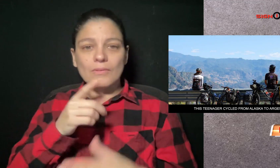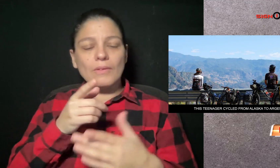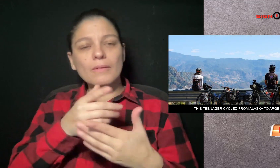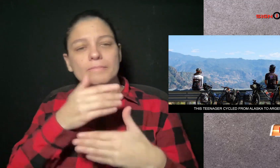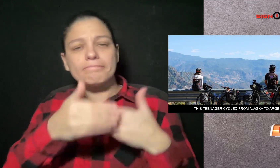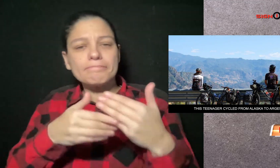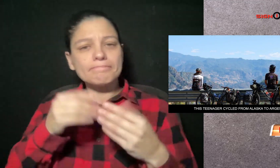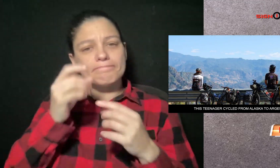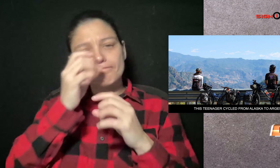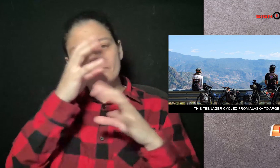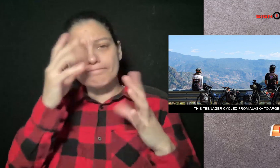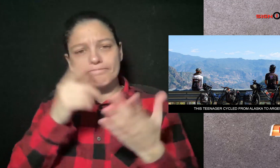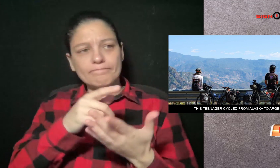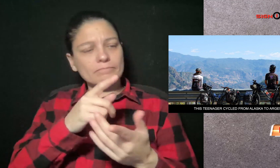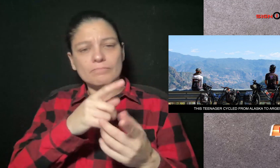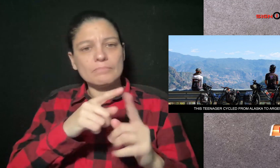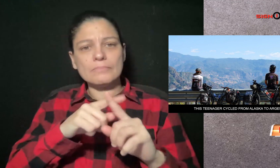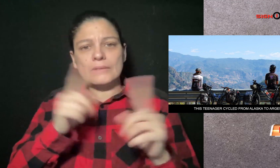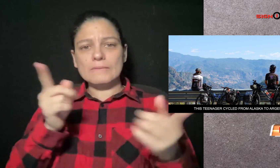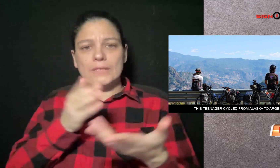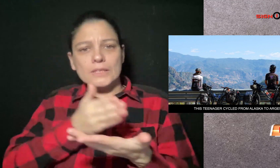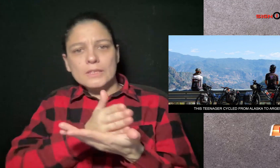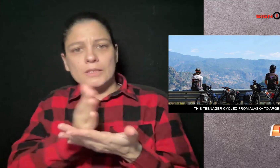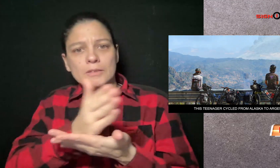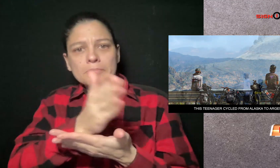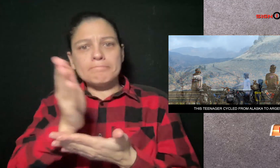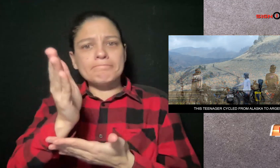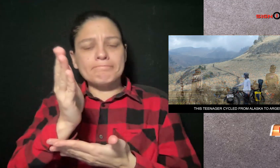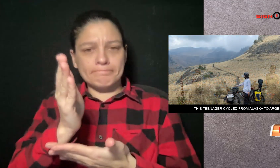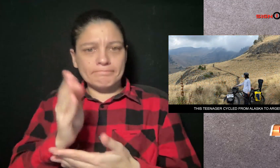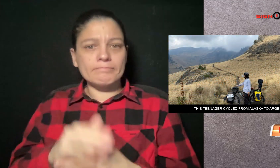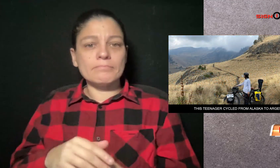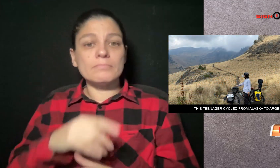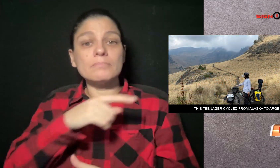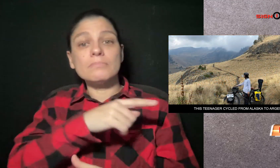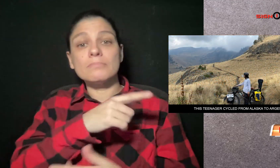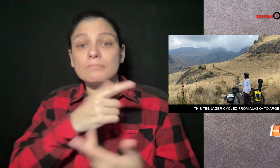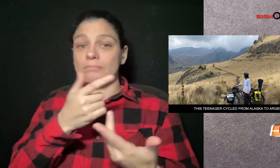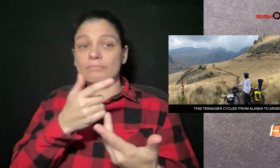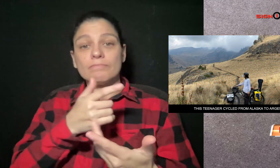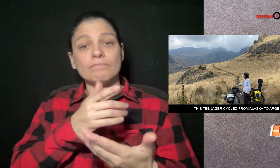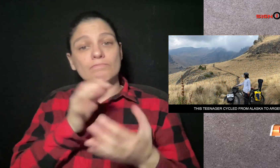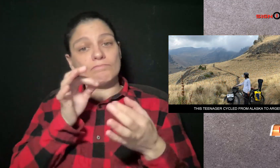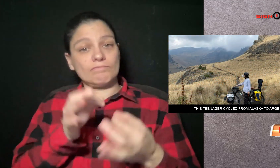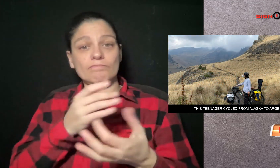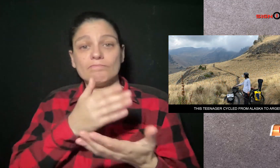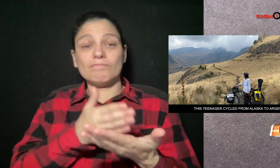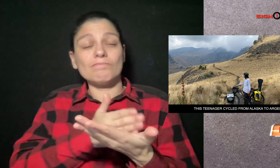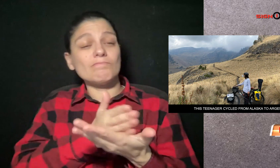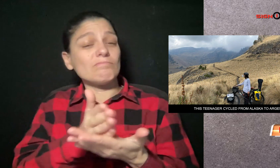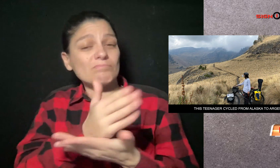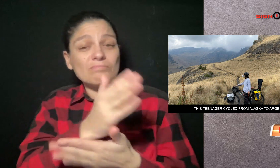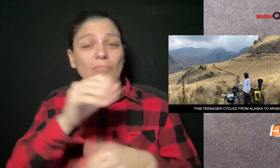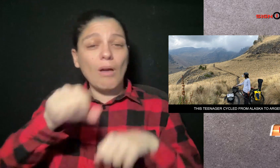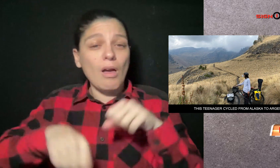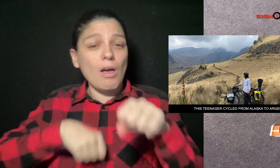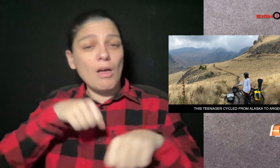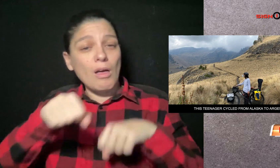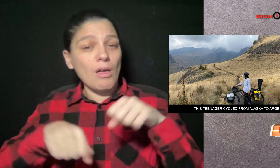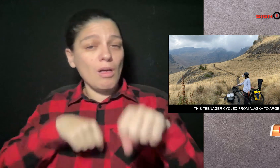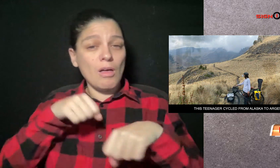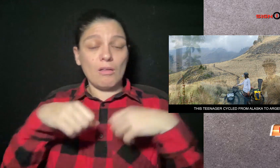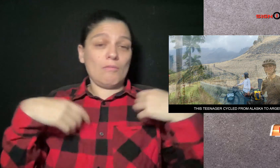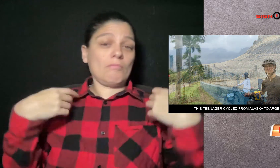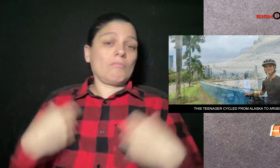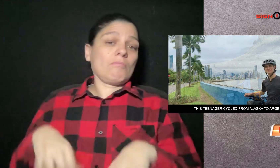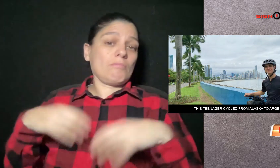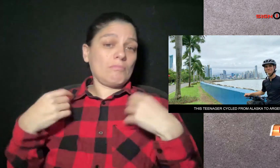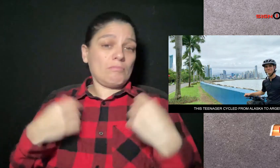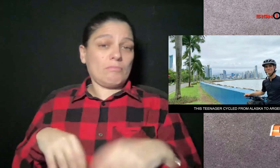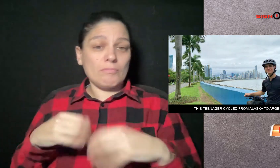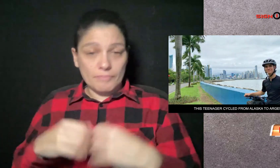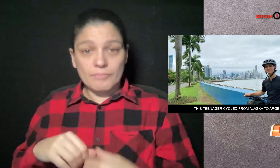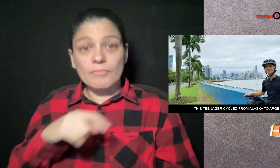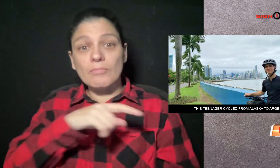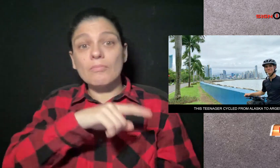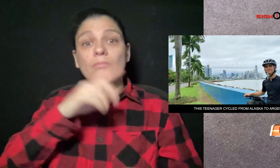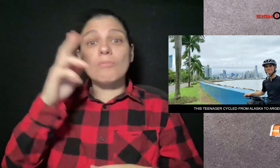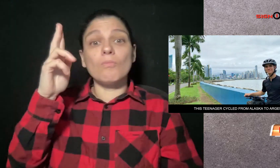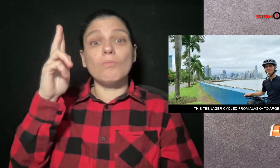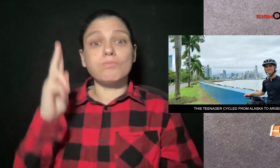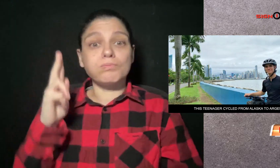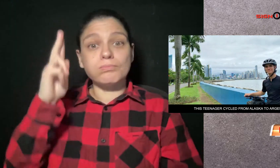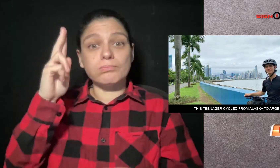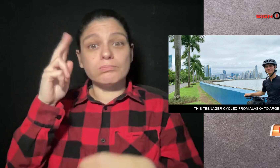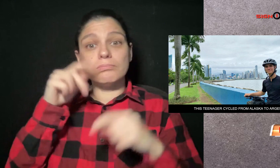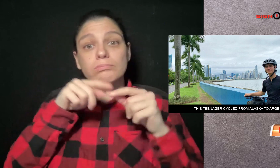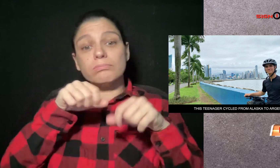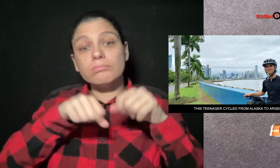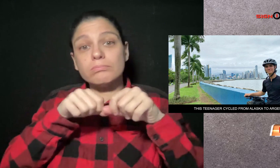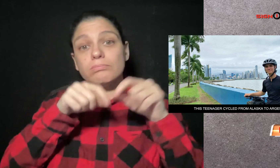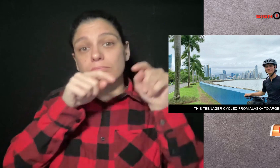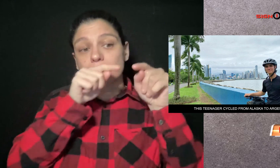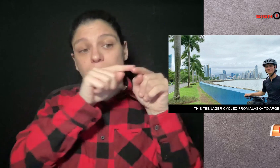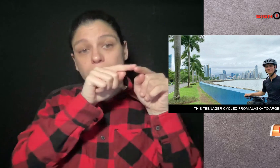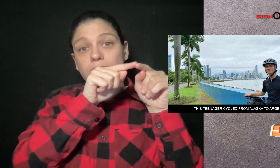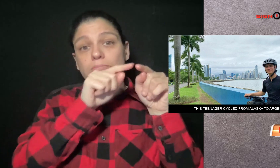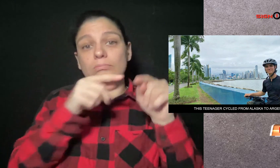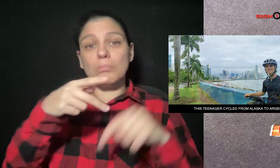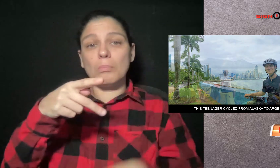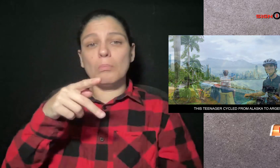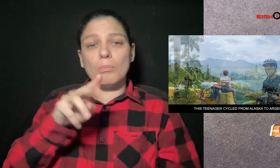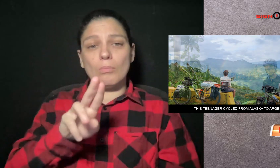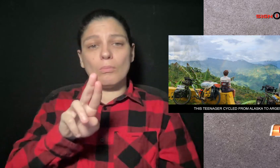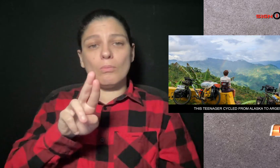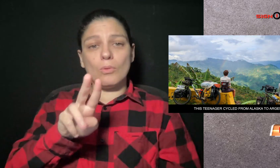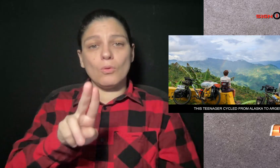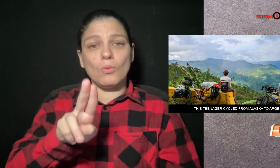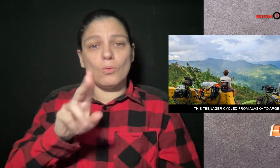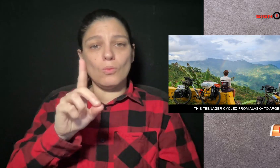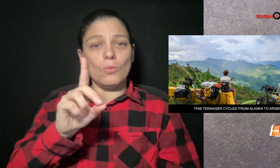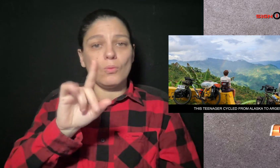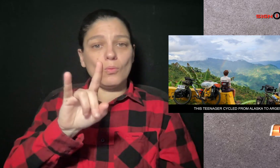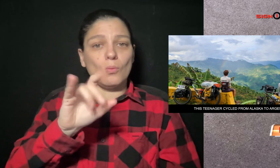for a different adventure an amazing bike journey